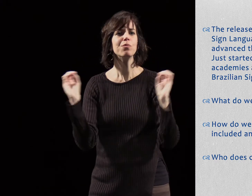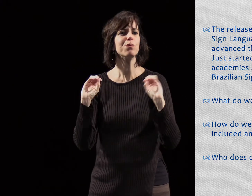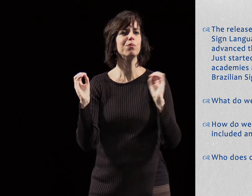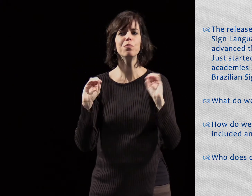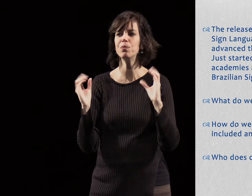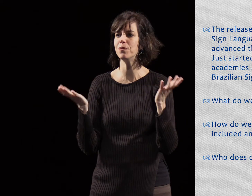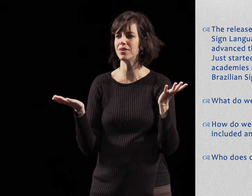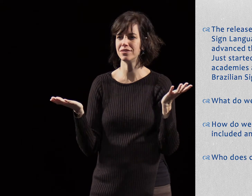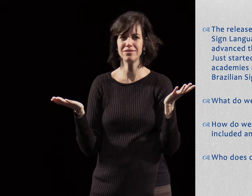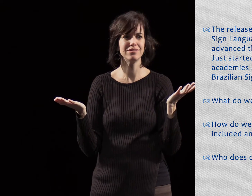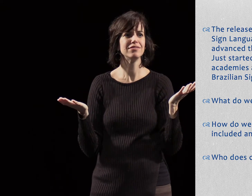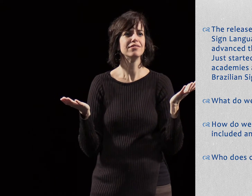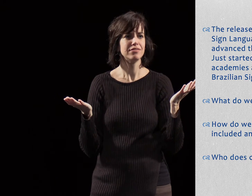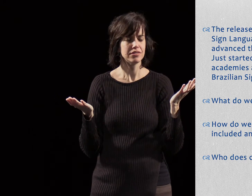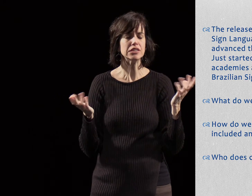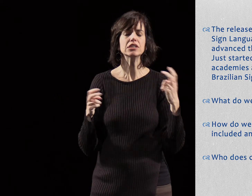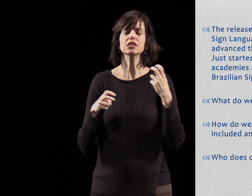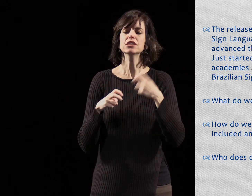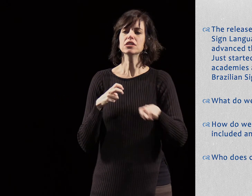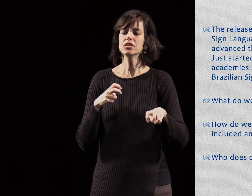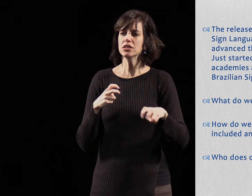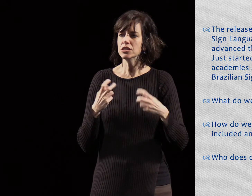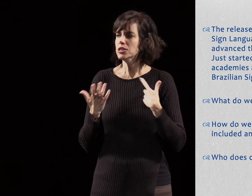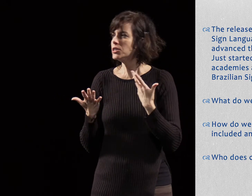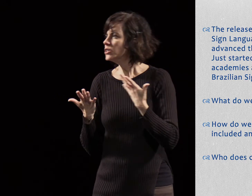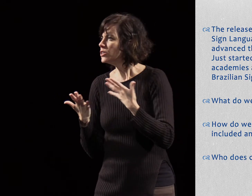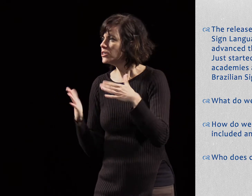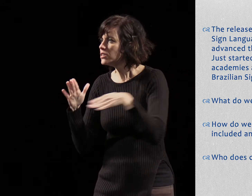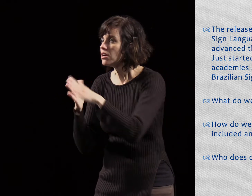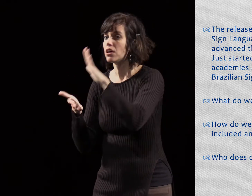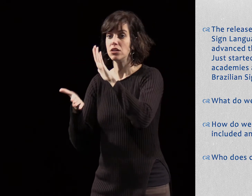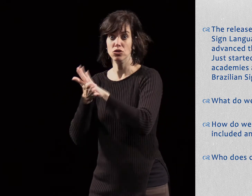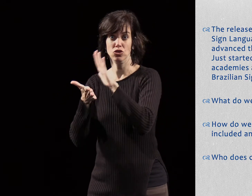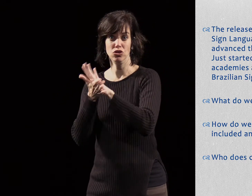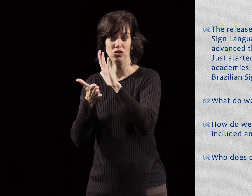but that wasn't a thing of the past, so it's tough.